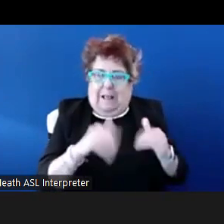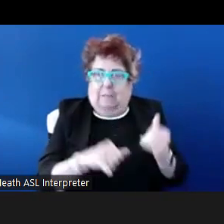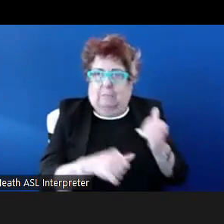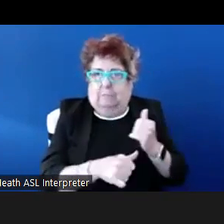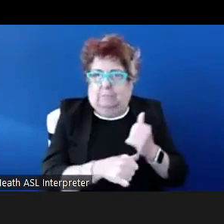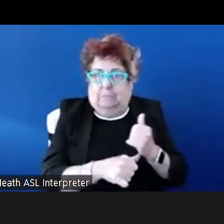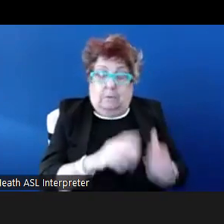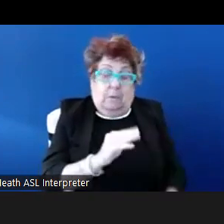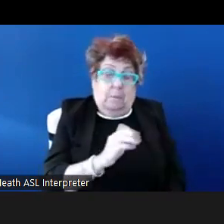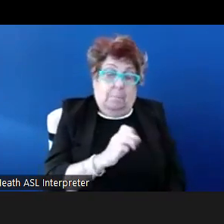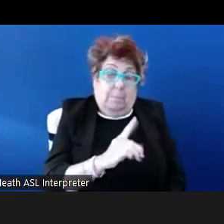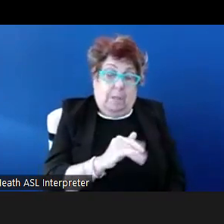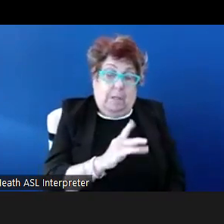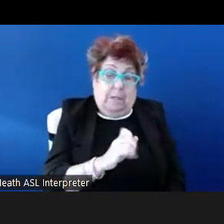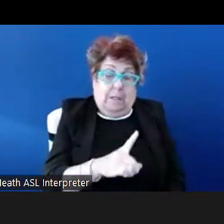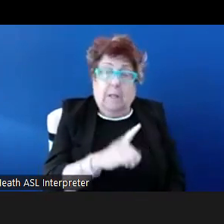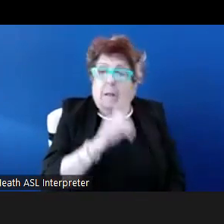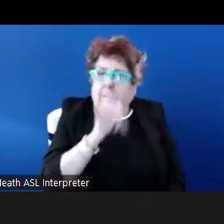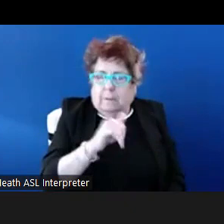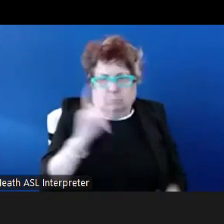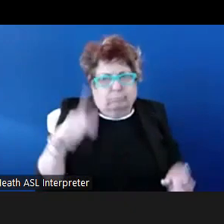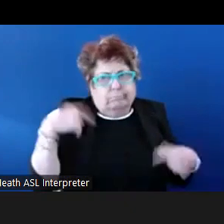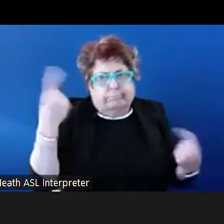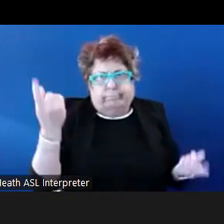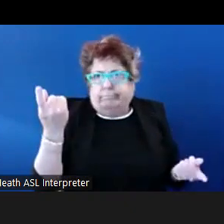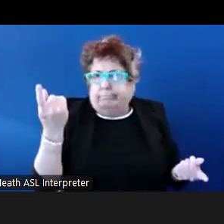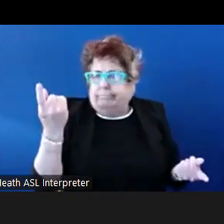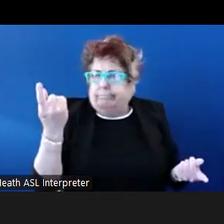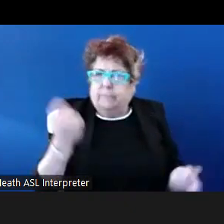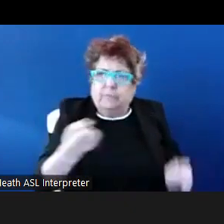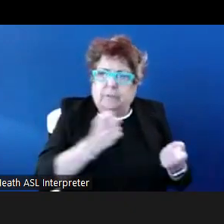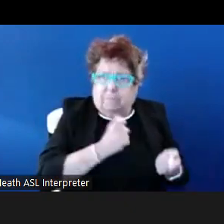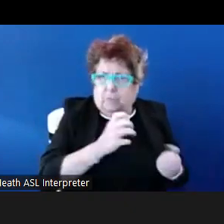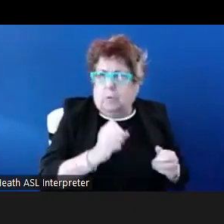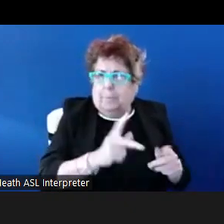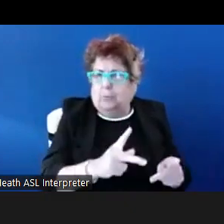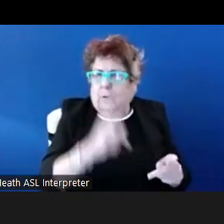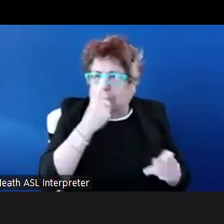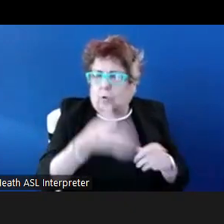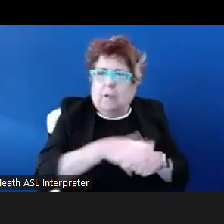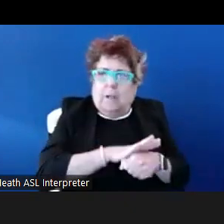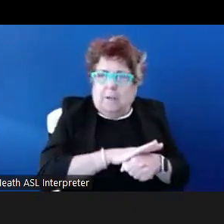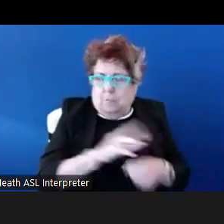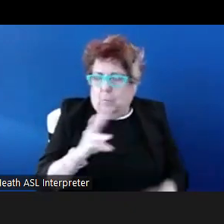long been an opportunity, presented an opportunity, to cover those housing related wraparound supportive services.